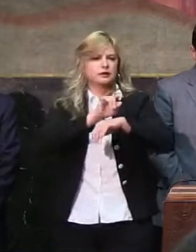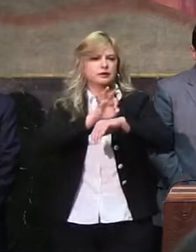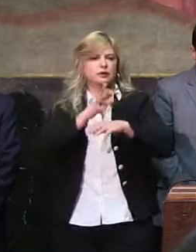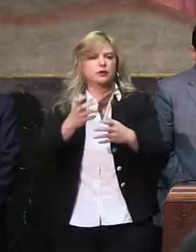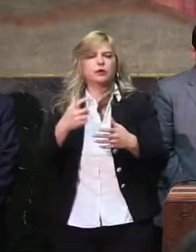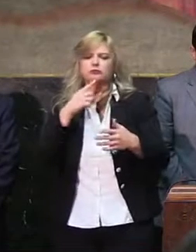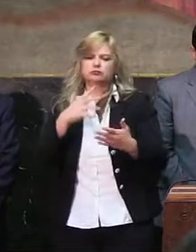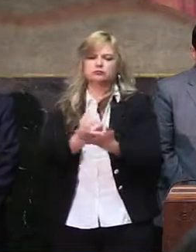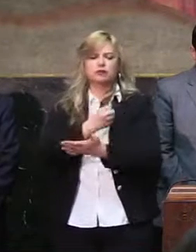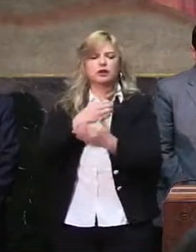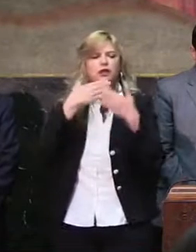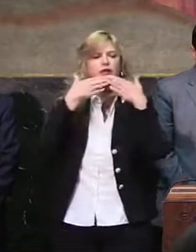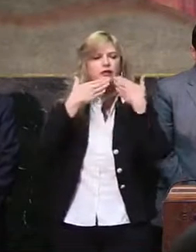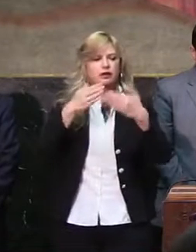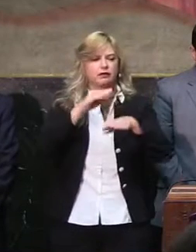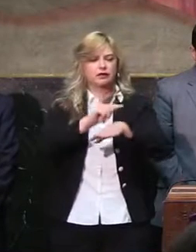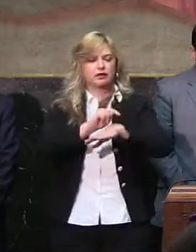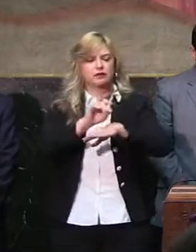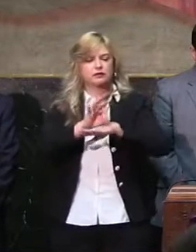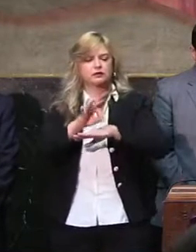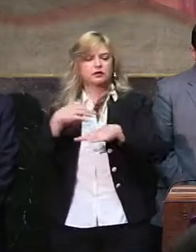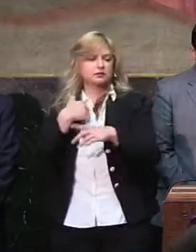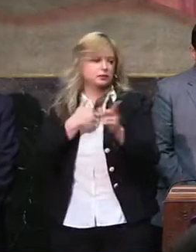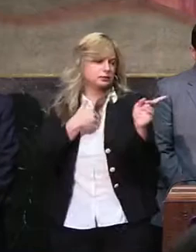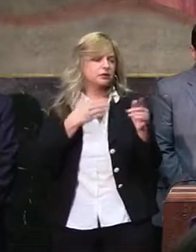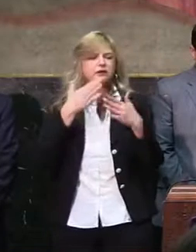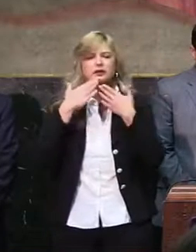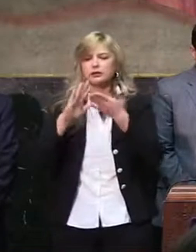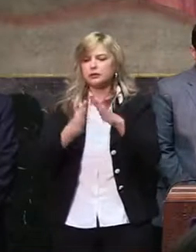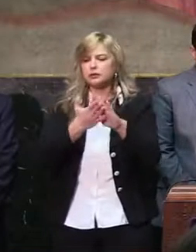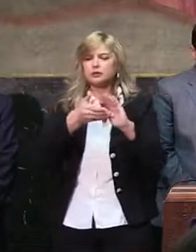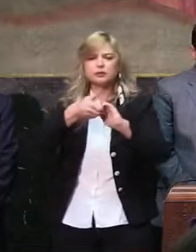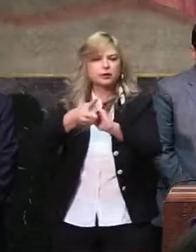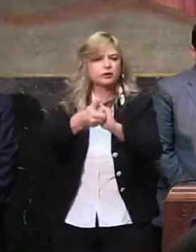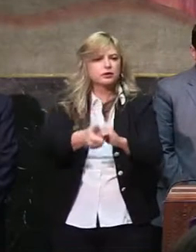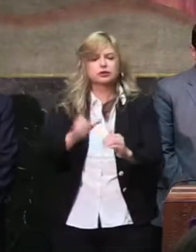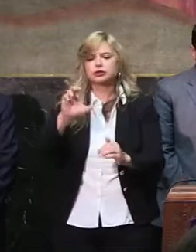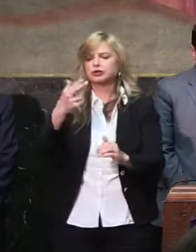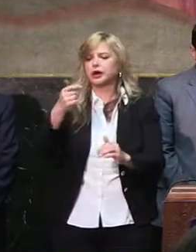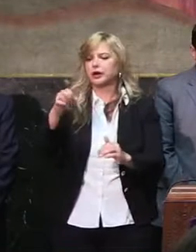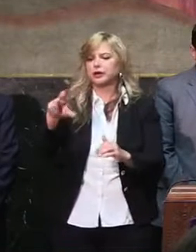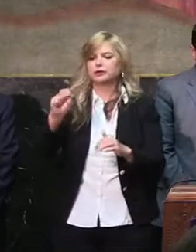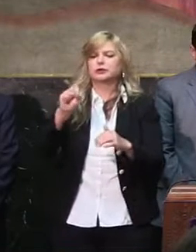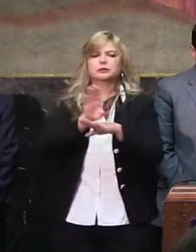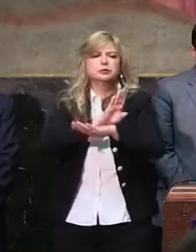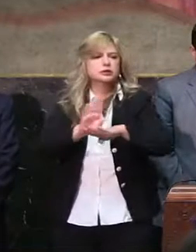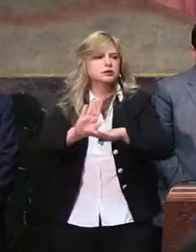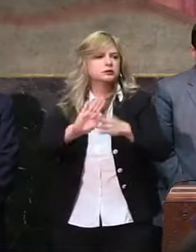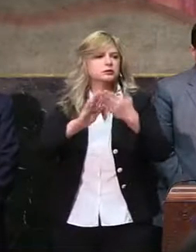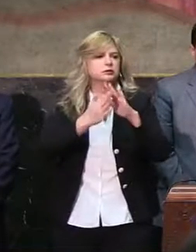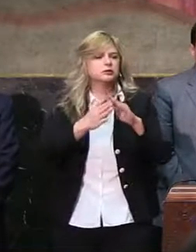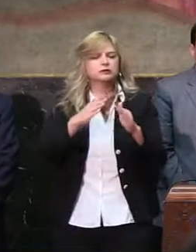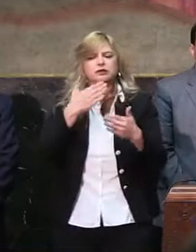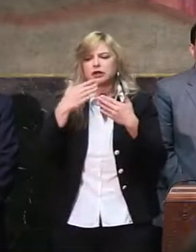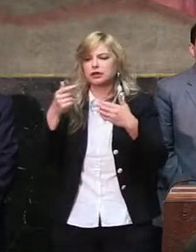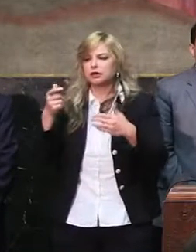members, to thank our community partners, to thank our chambers, our business community, thank our judges, our DA's, our sheriffs.